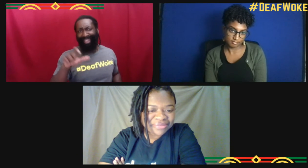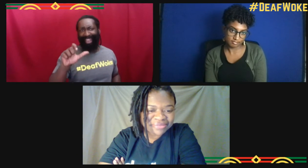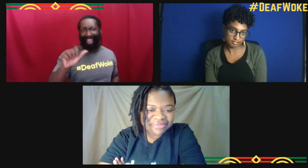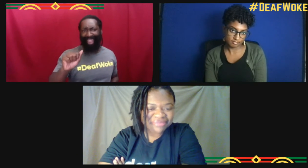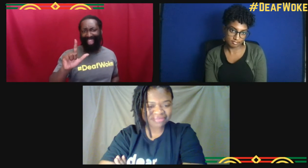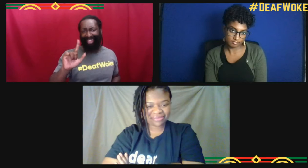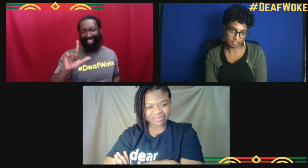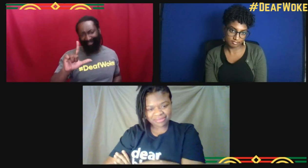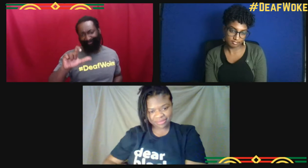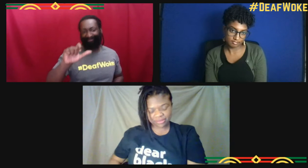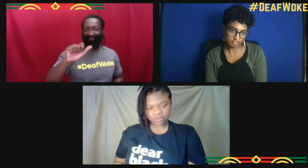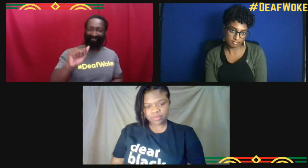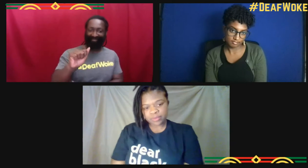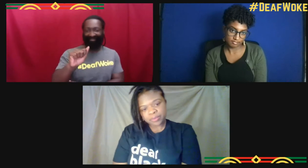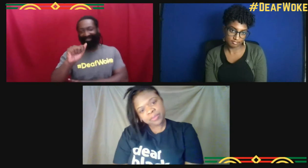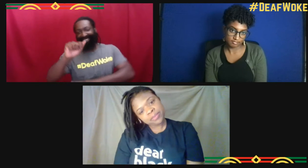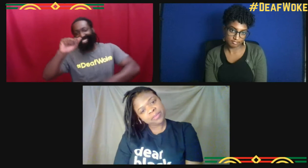there's no one monolithic deaf person.